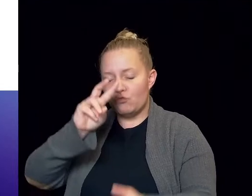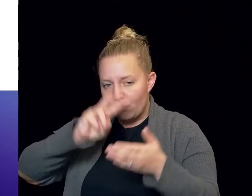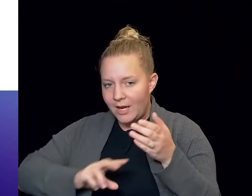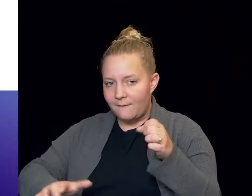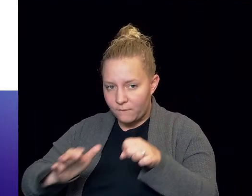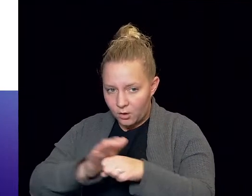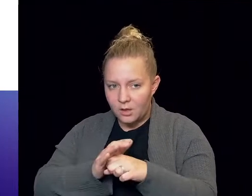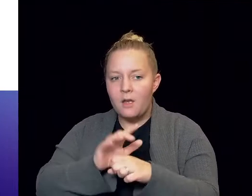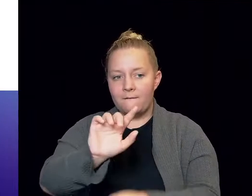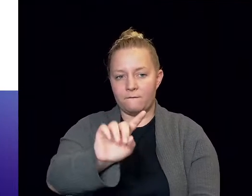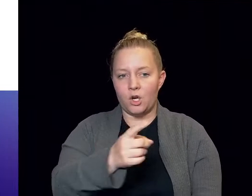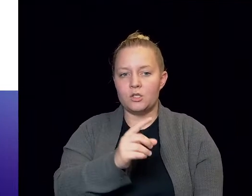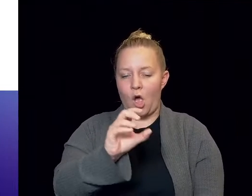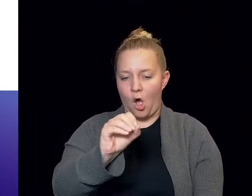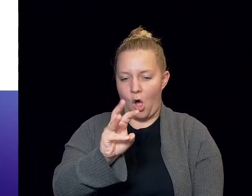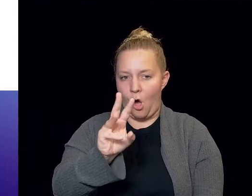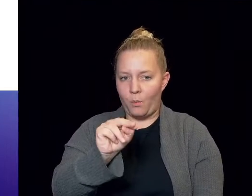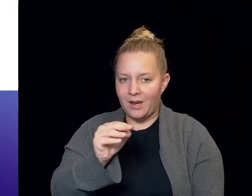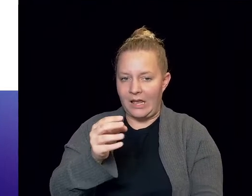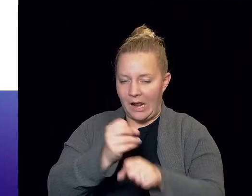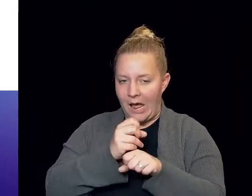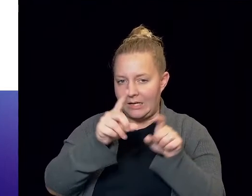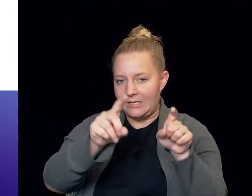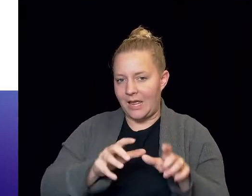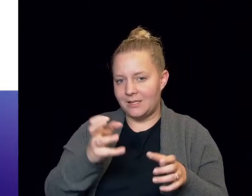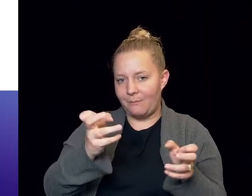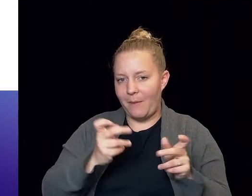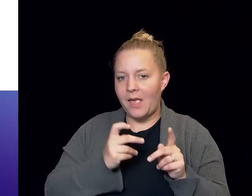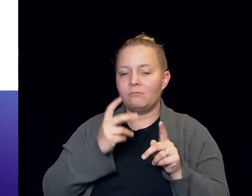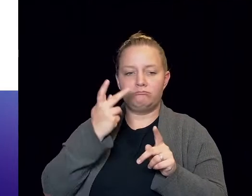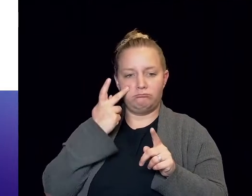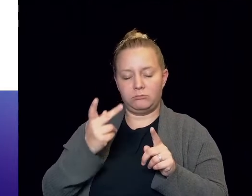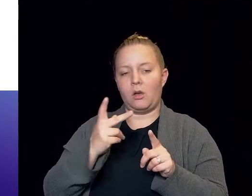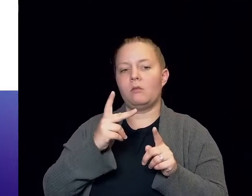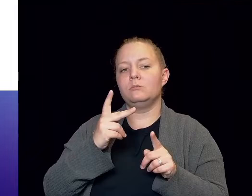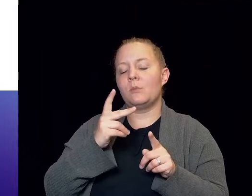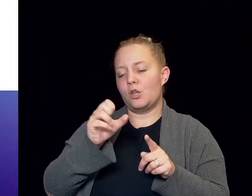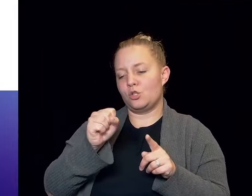and saw he got a score of a 13 out of 20. So, on our homework assignments that we've been doing